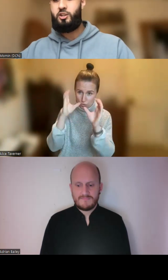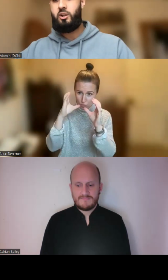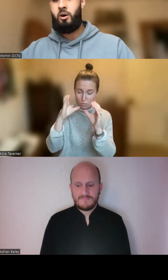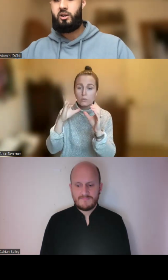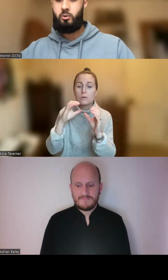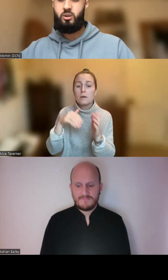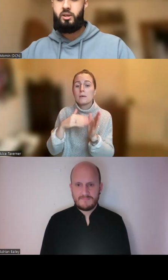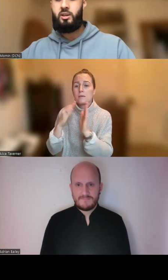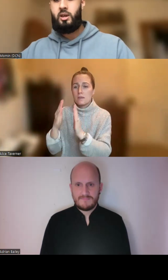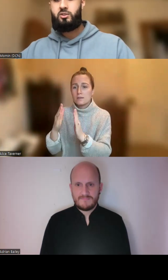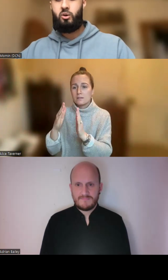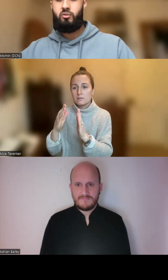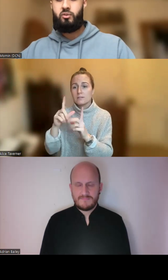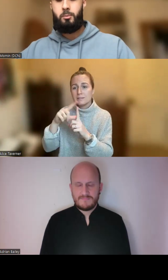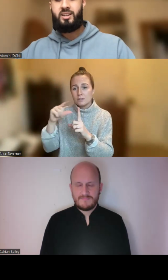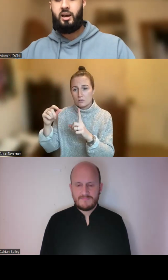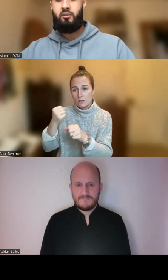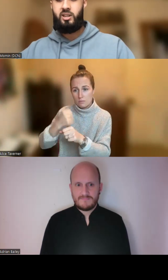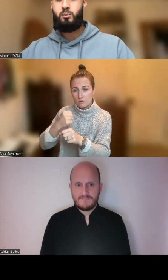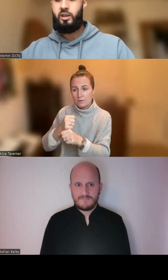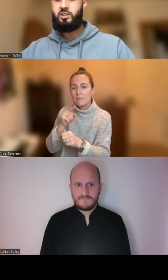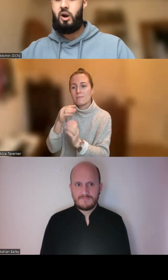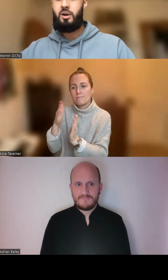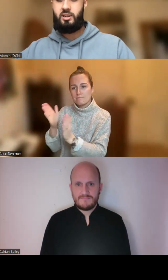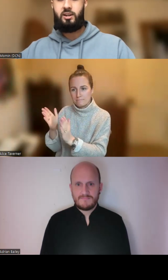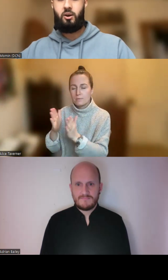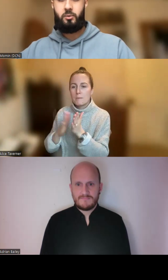digital marketing, which will be meta Facebook, Instagram, and TikTok.